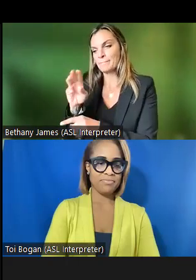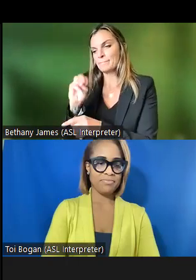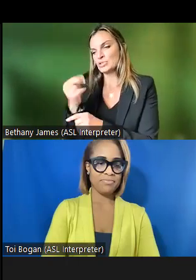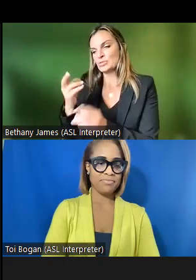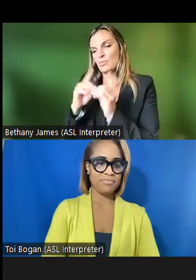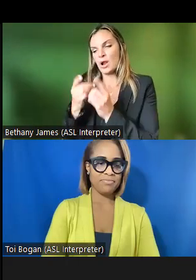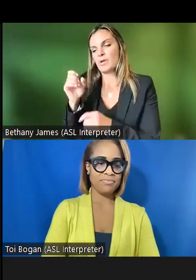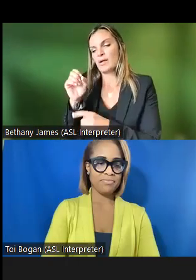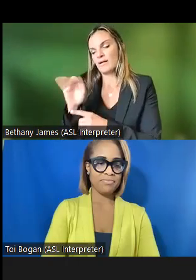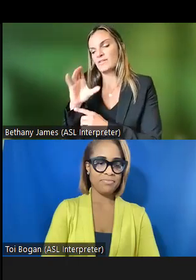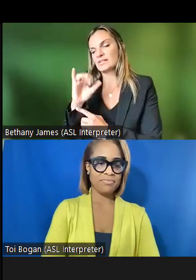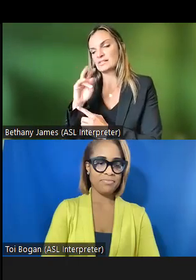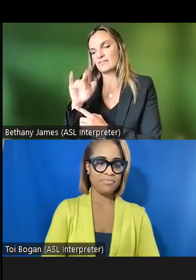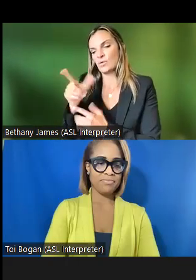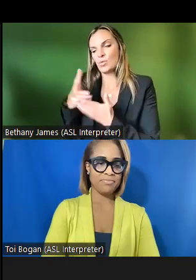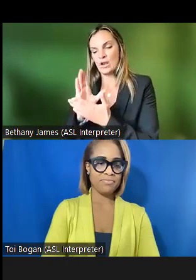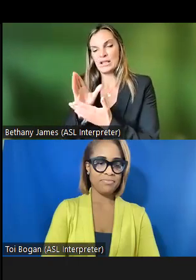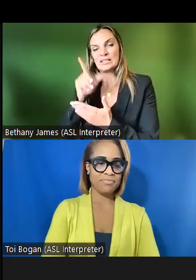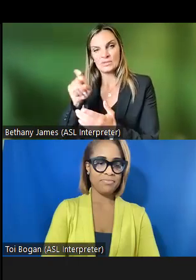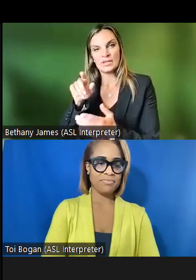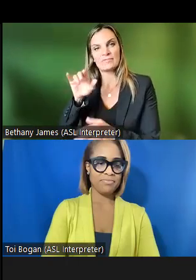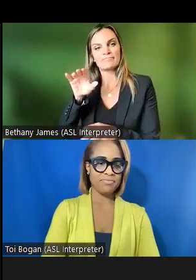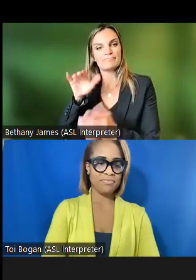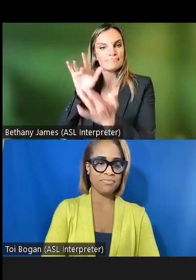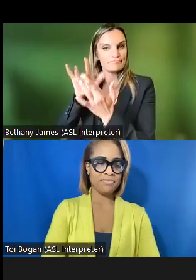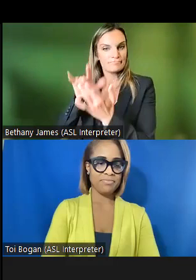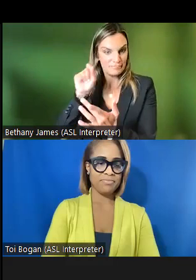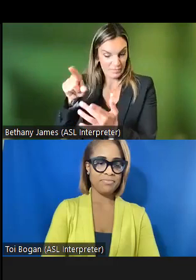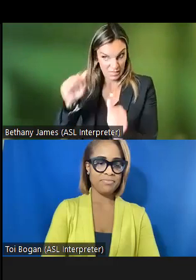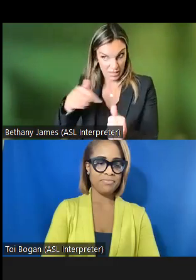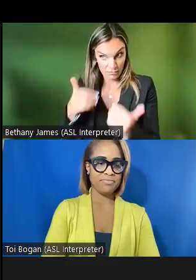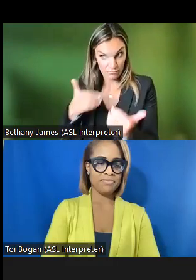You can also do that Title II grievance procedure that we talked about earlier, and I'll go back. It's quite a ways.